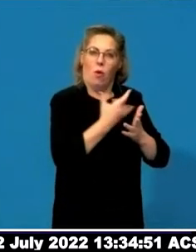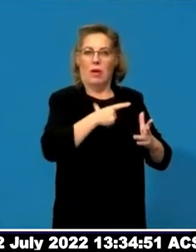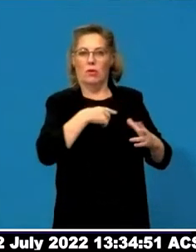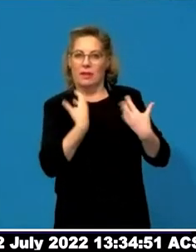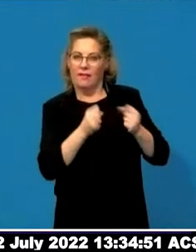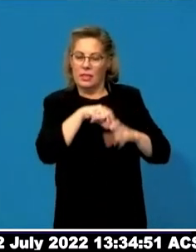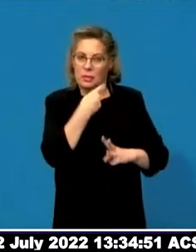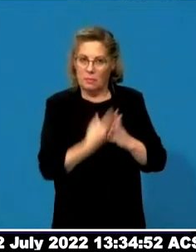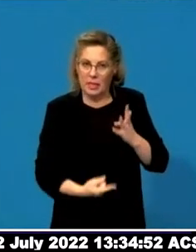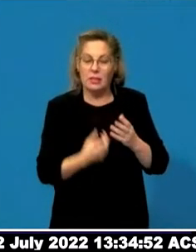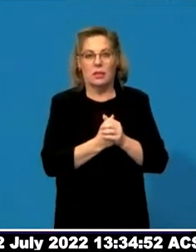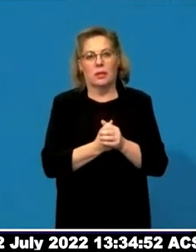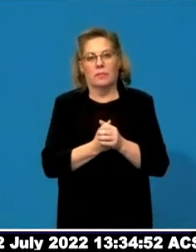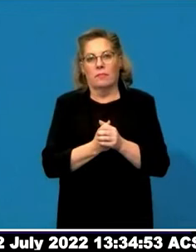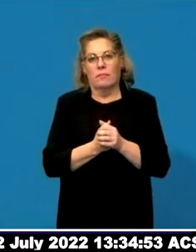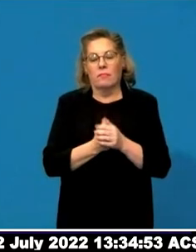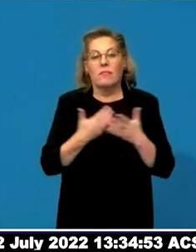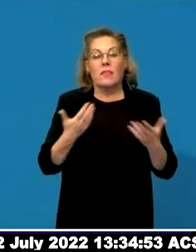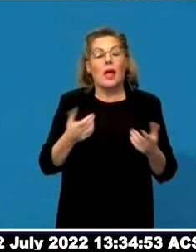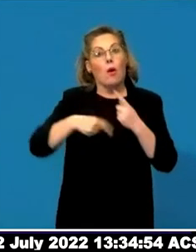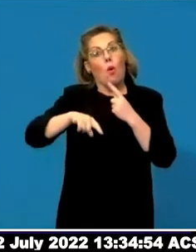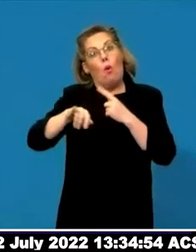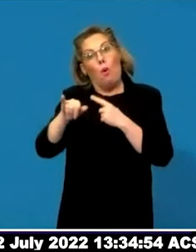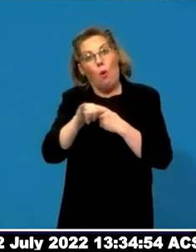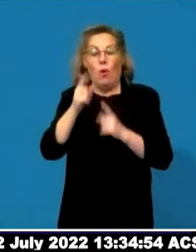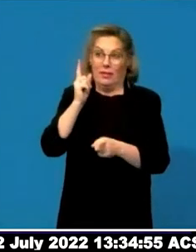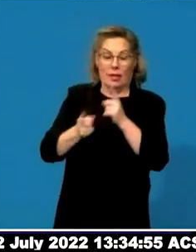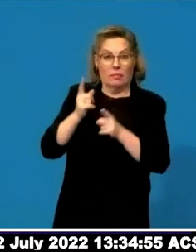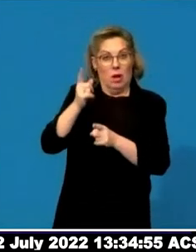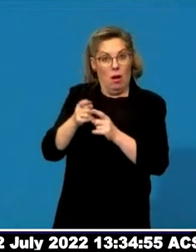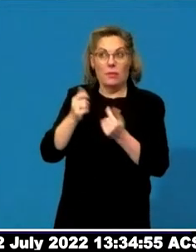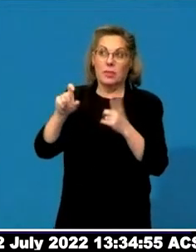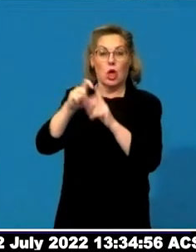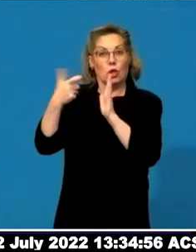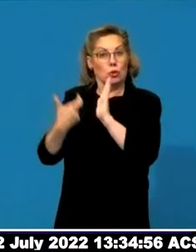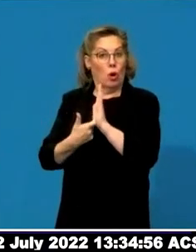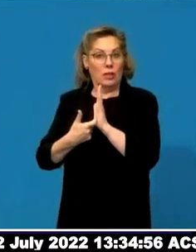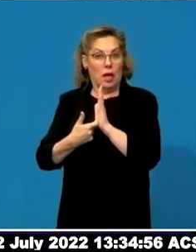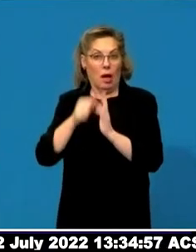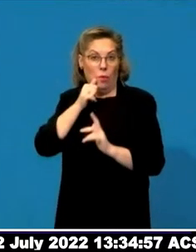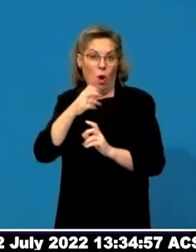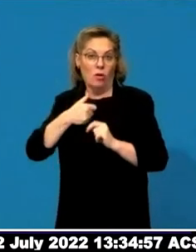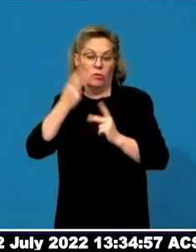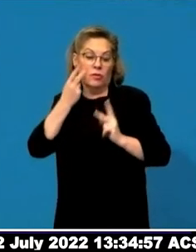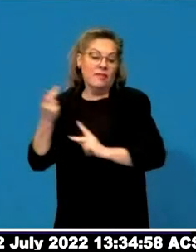culturally appropriate assessments or to travel out to the Lands and provide those assessments.